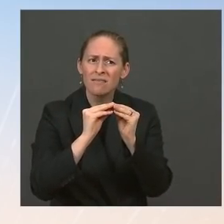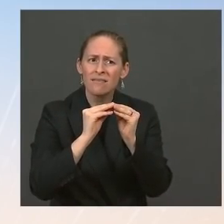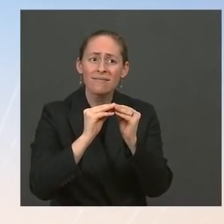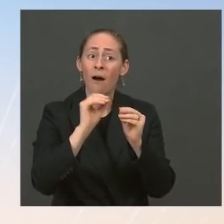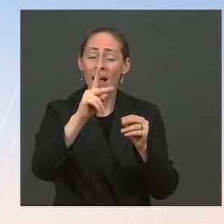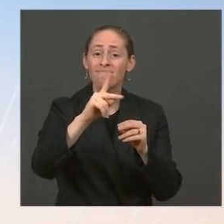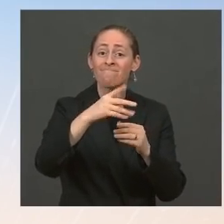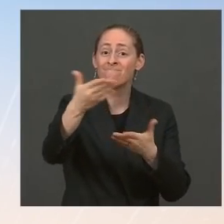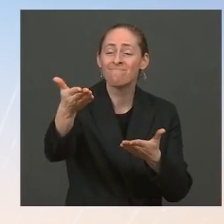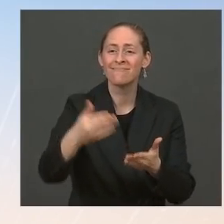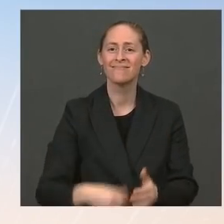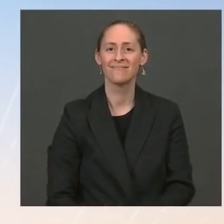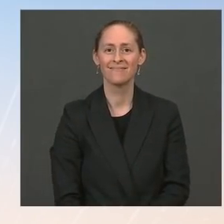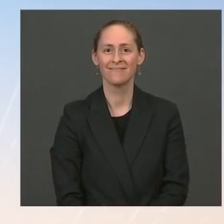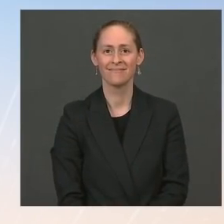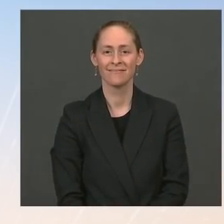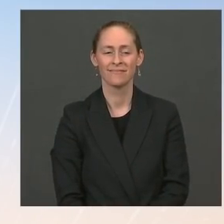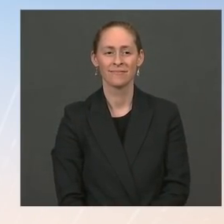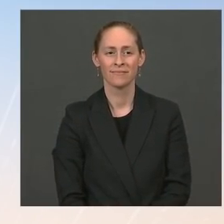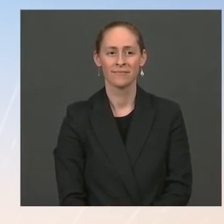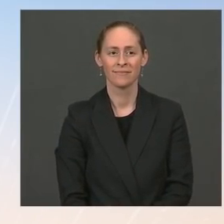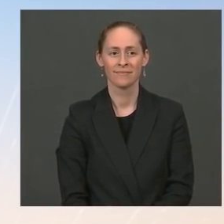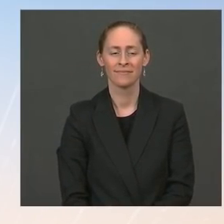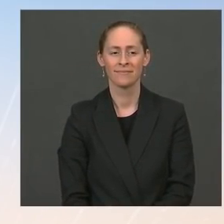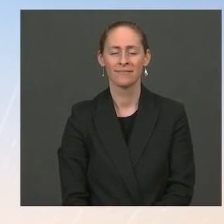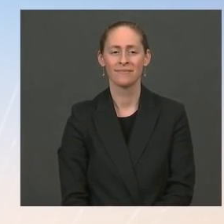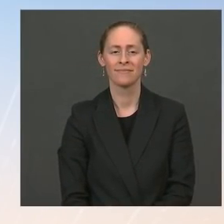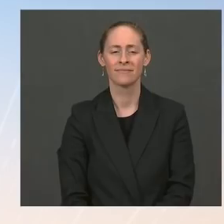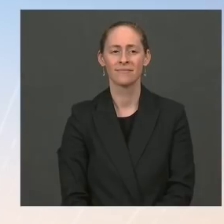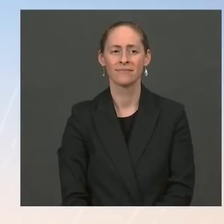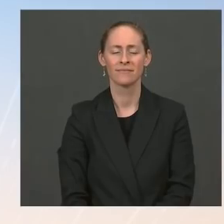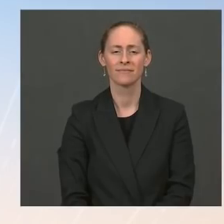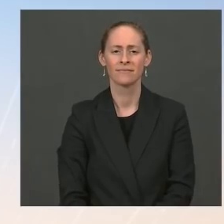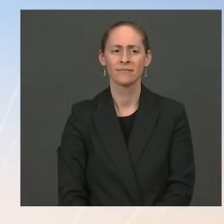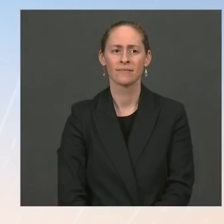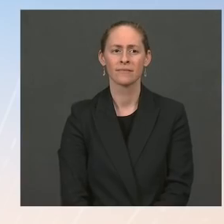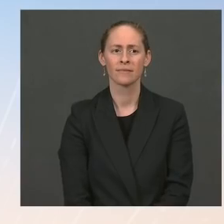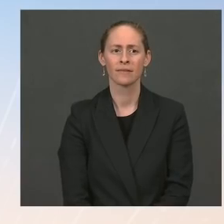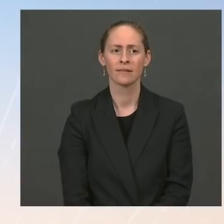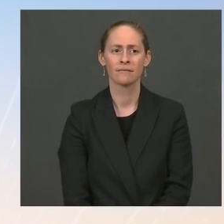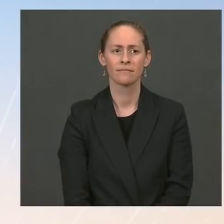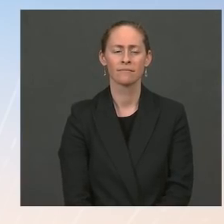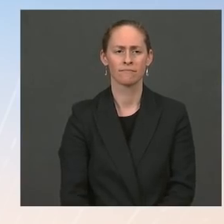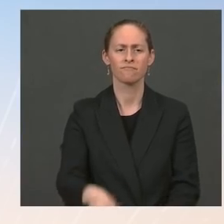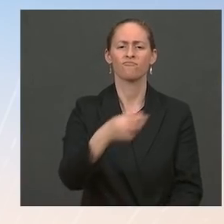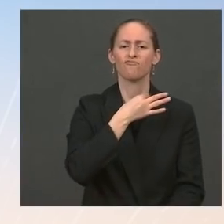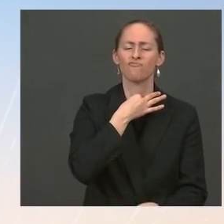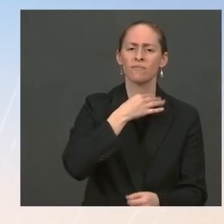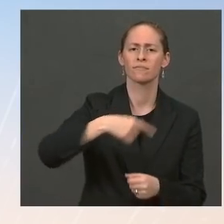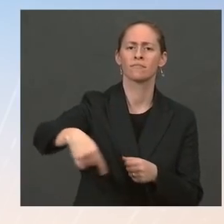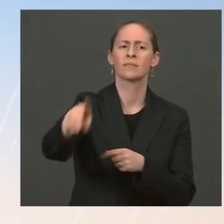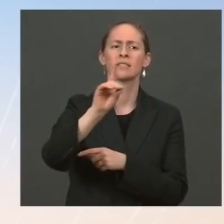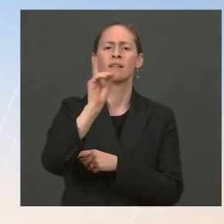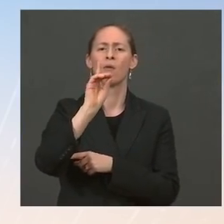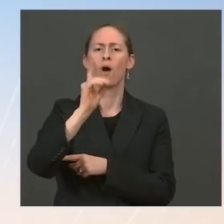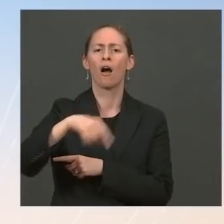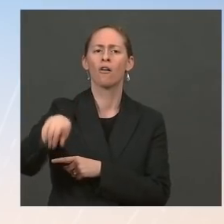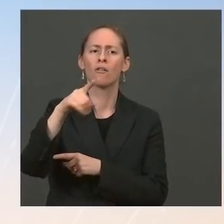On immigration, several Democratic lawmakers, outside groups, administration officials have told us they don't think that the administration